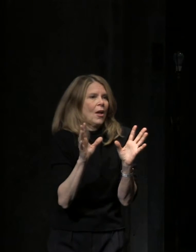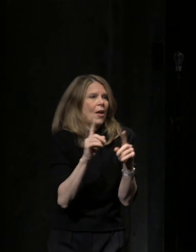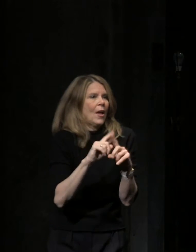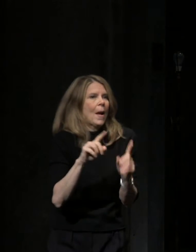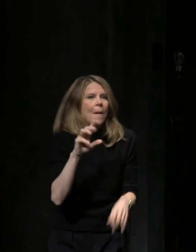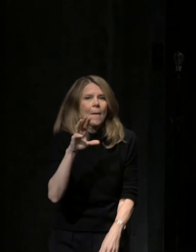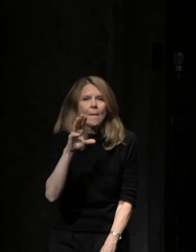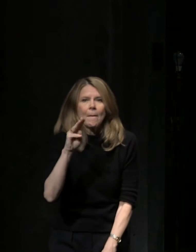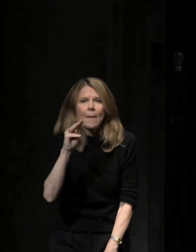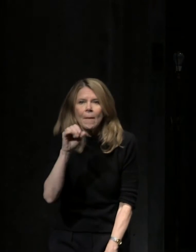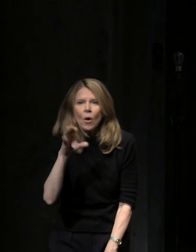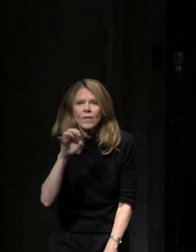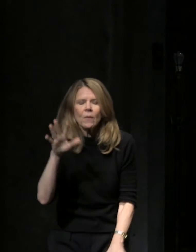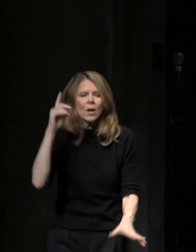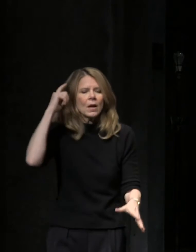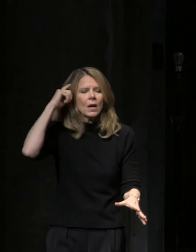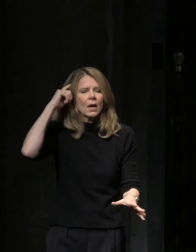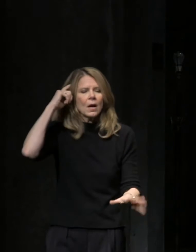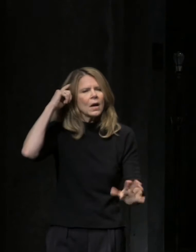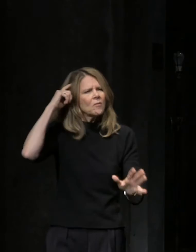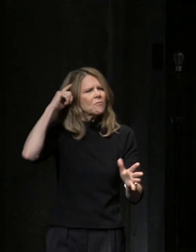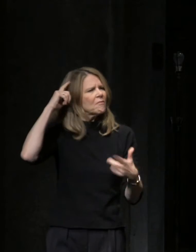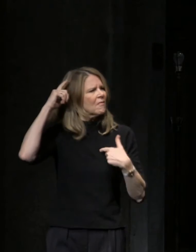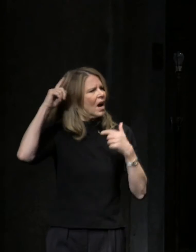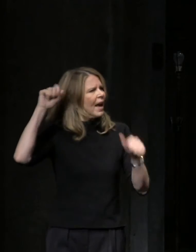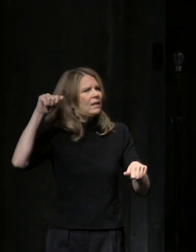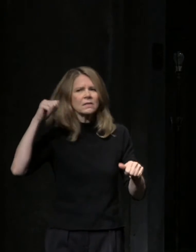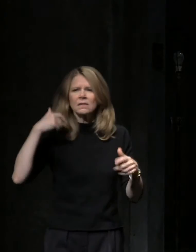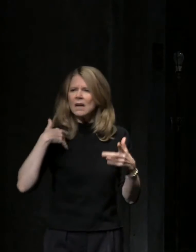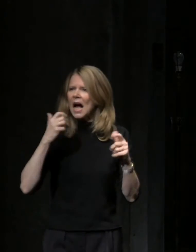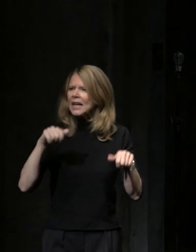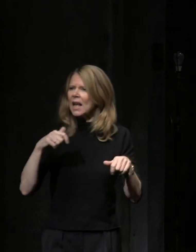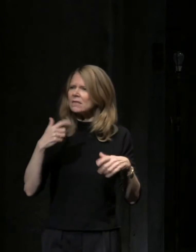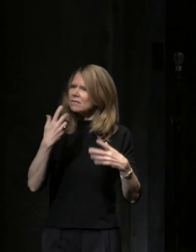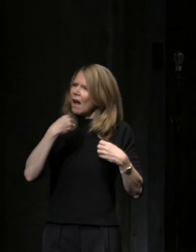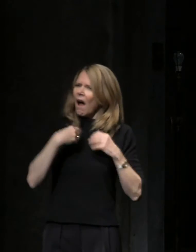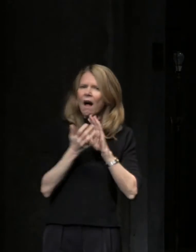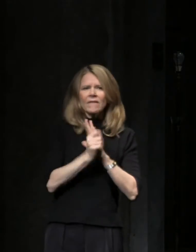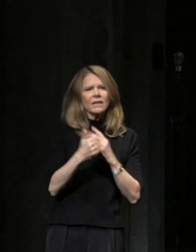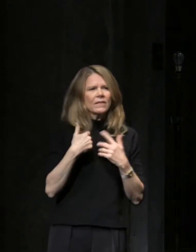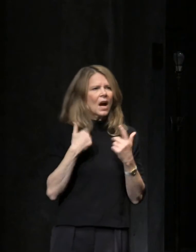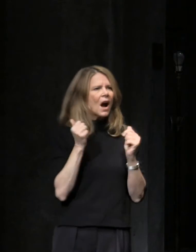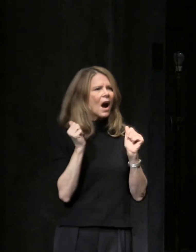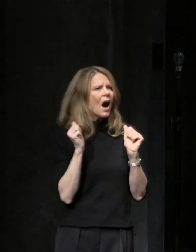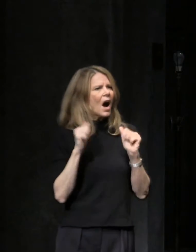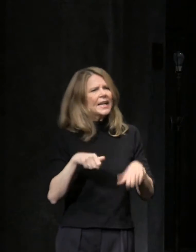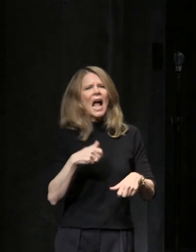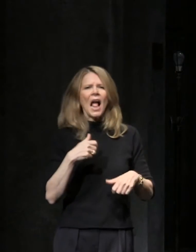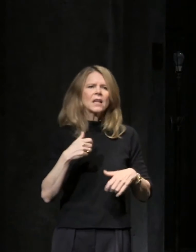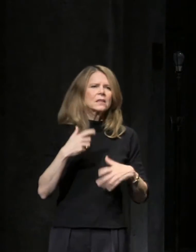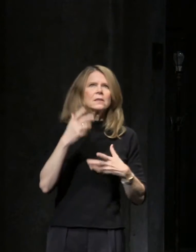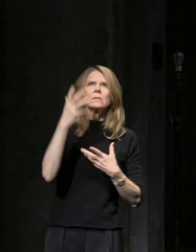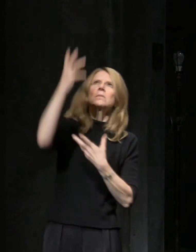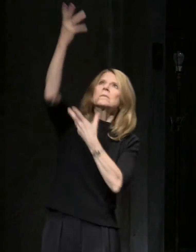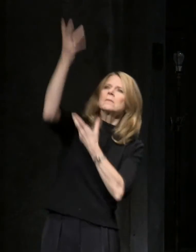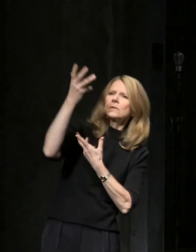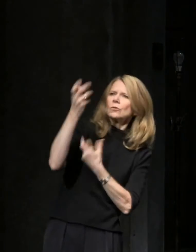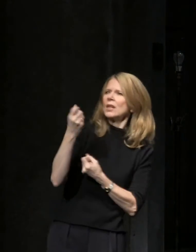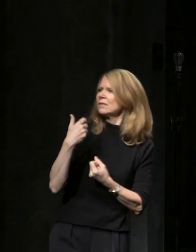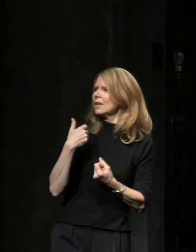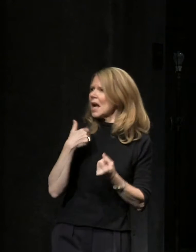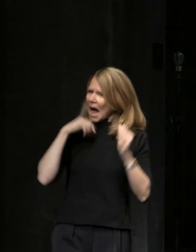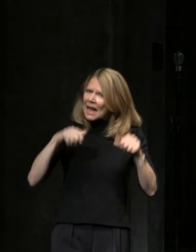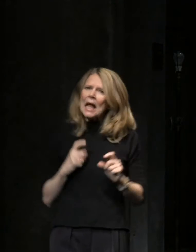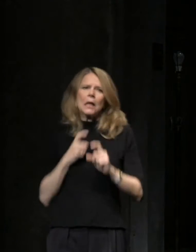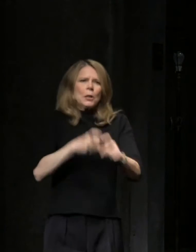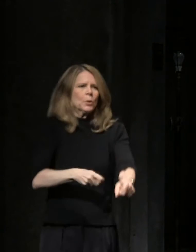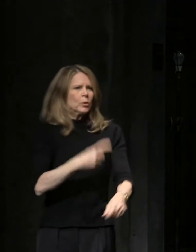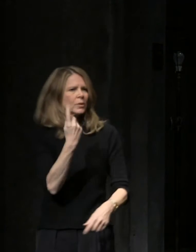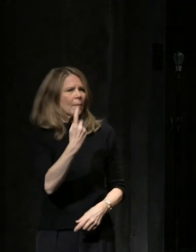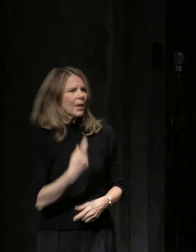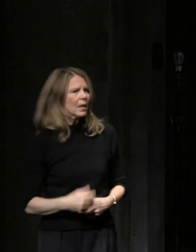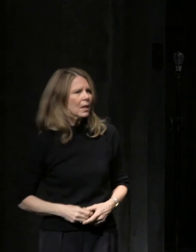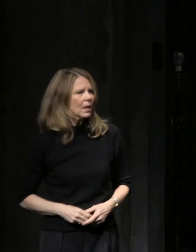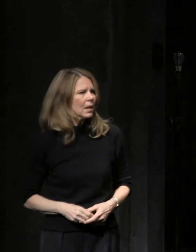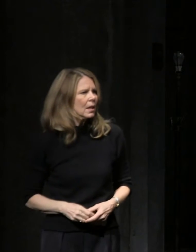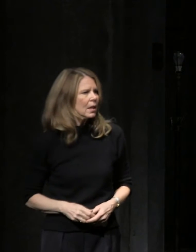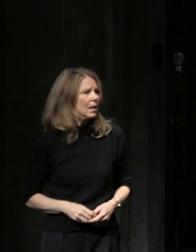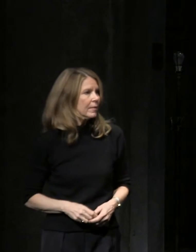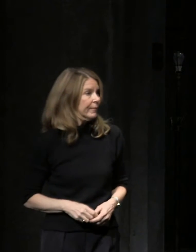“Yes, me. I can do it. I have the gift. I can trust that I can contribute.”